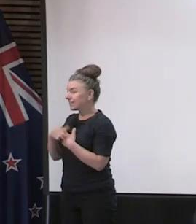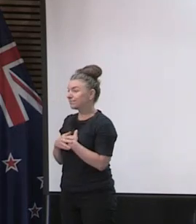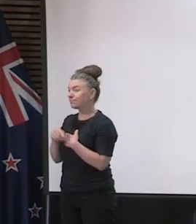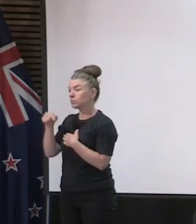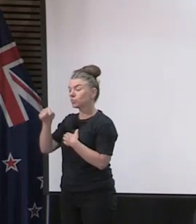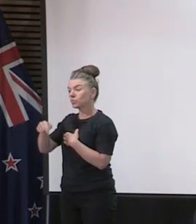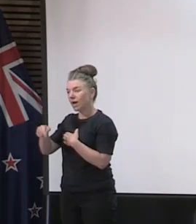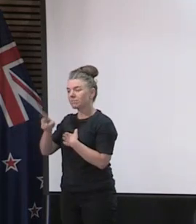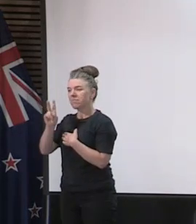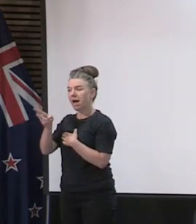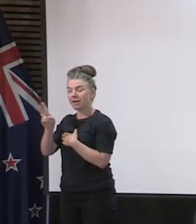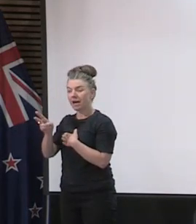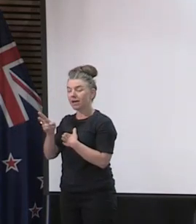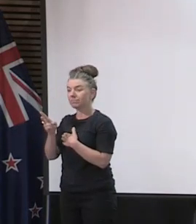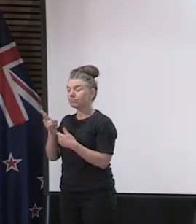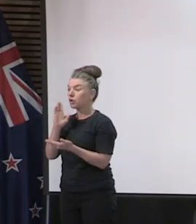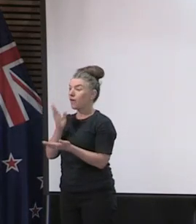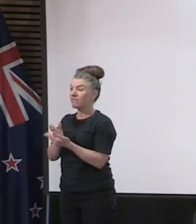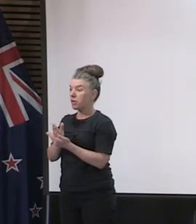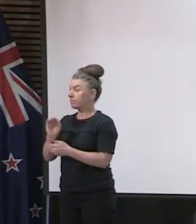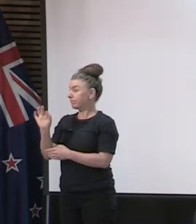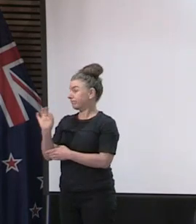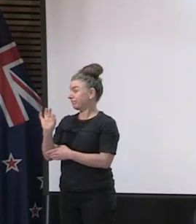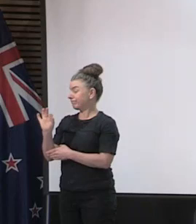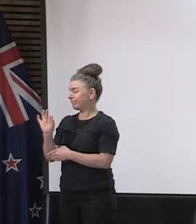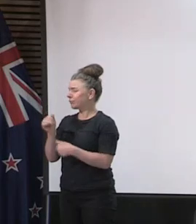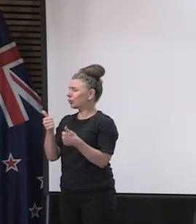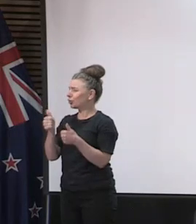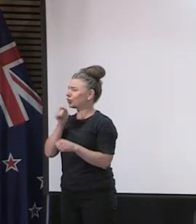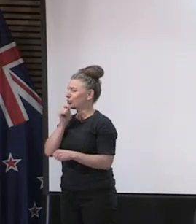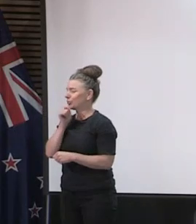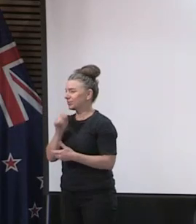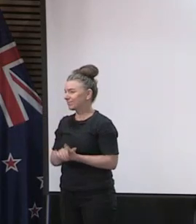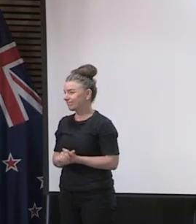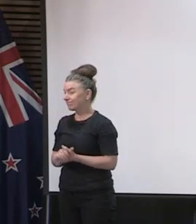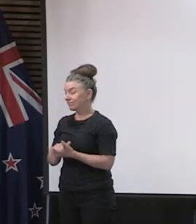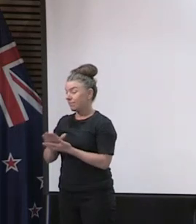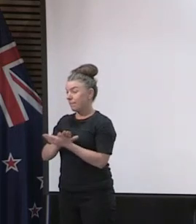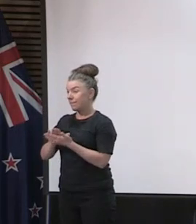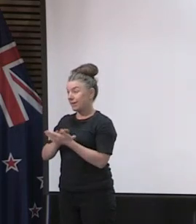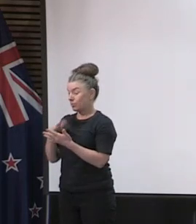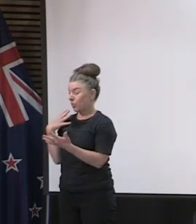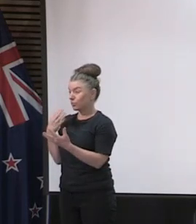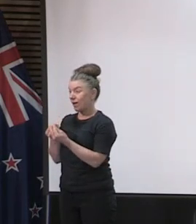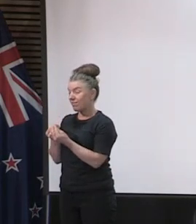you, Prime Minister. Tena koutou katoa. Again, today, we are reporting no new cases of